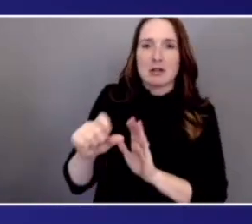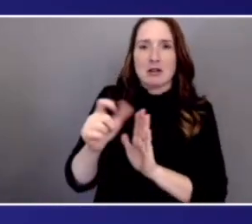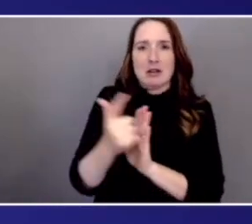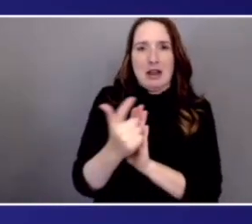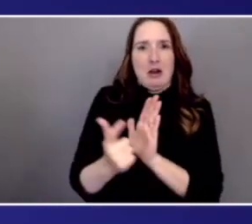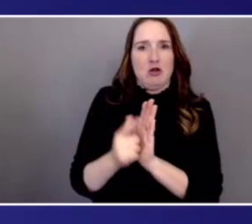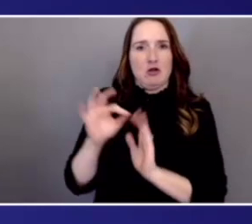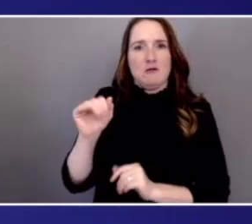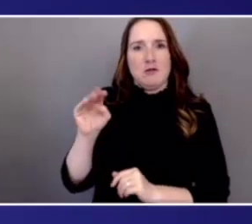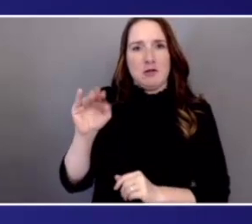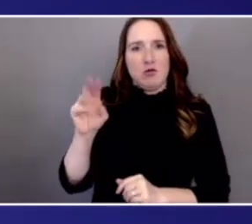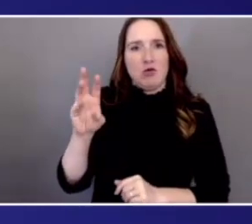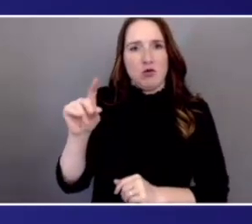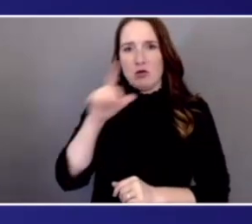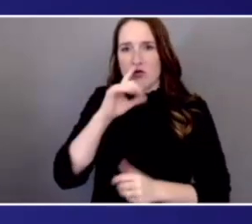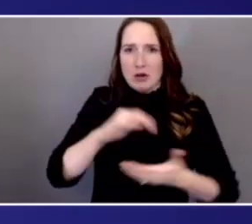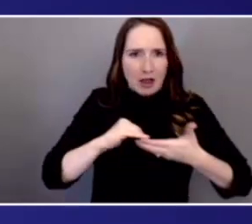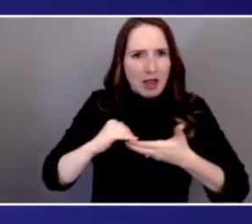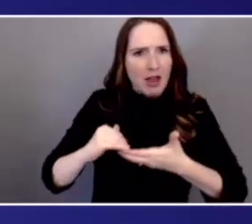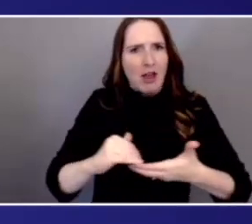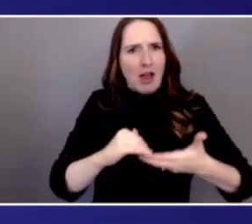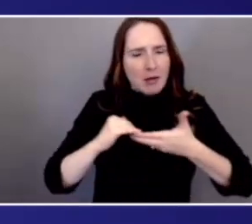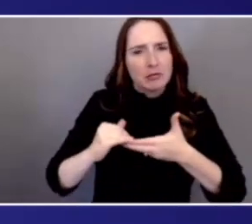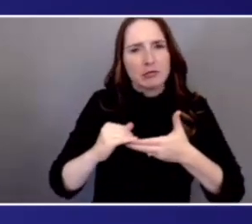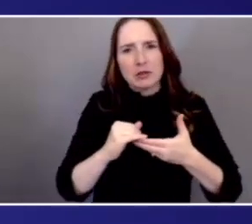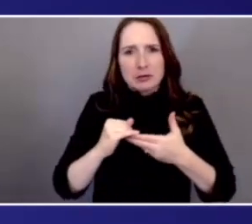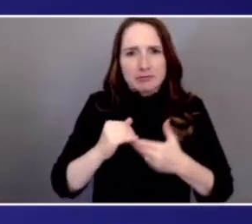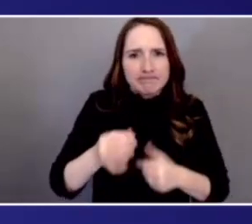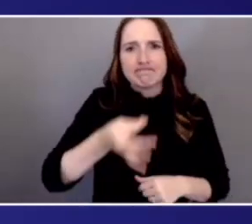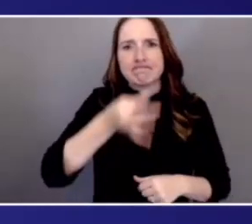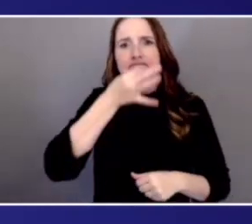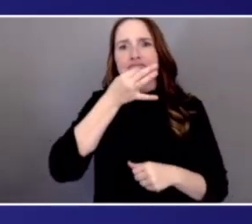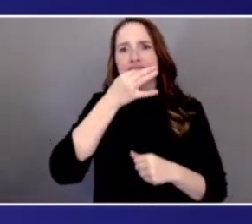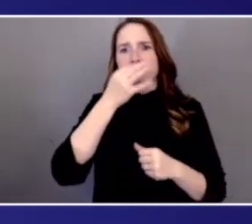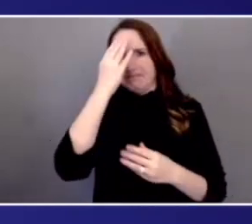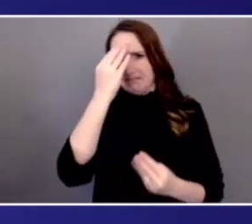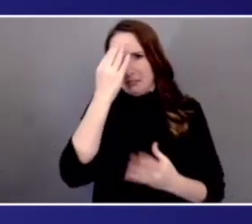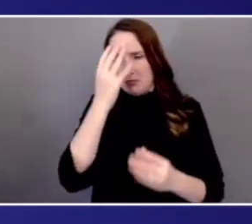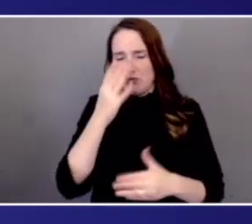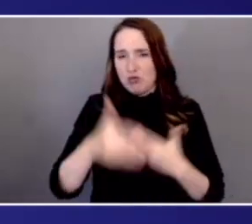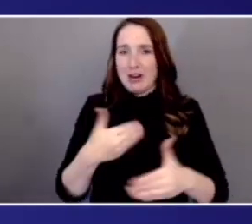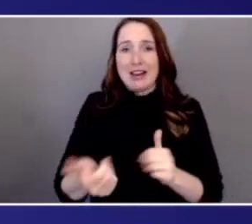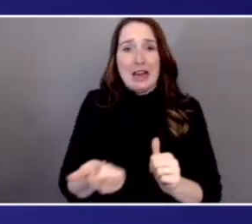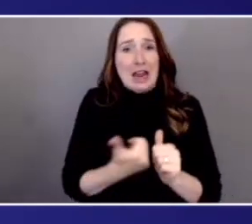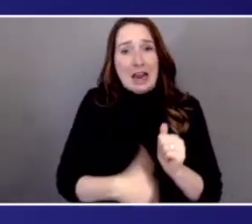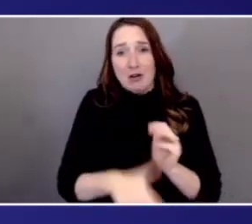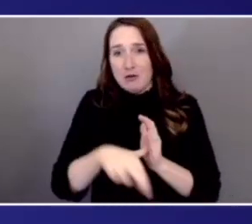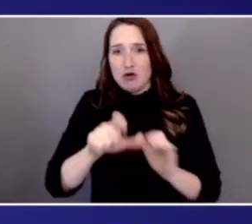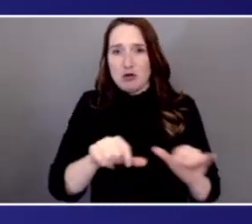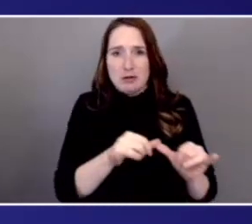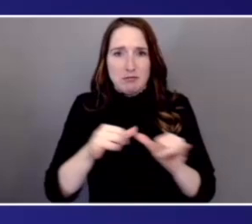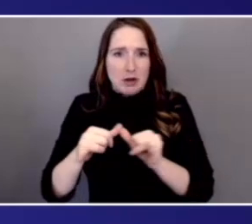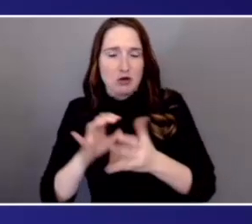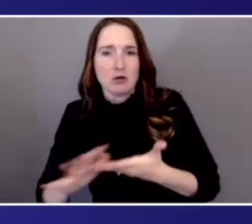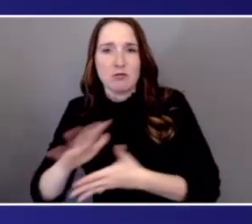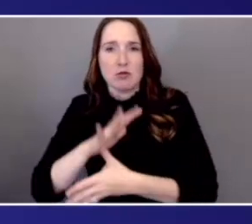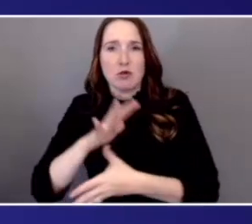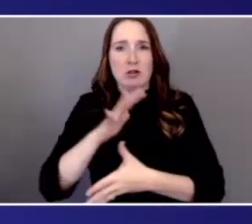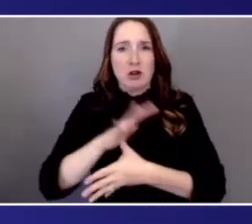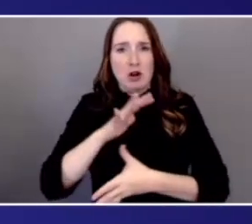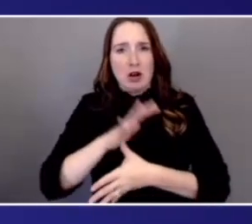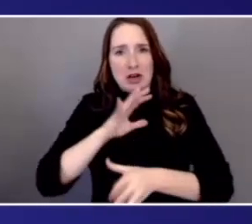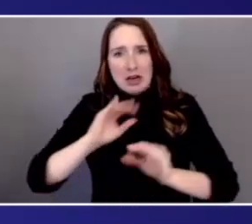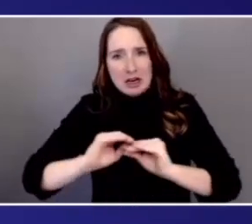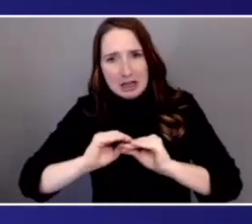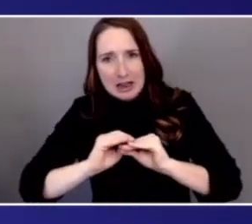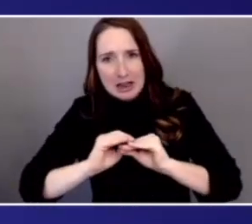Developed for a collaborative, expert informed process. Any review should be measured, prioritizing clarity, caution, and collaboration to preserve their effectiveness.